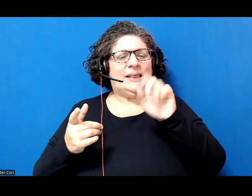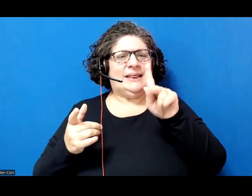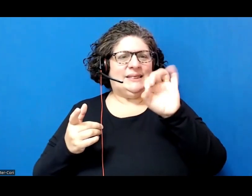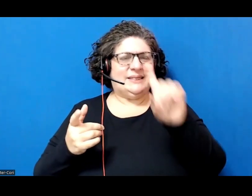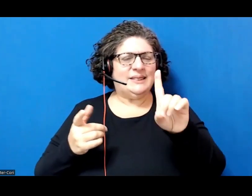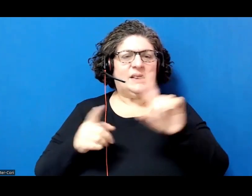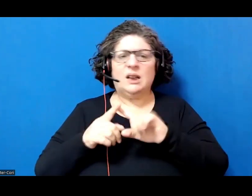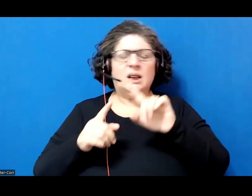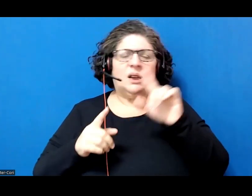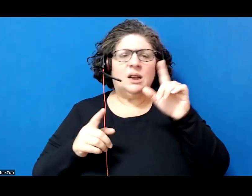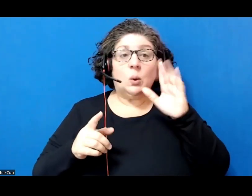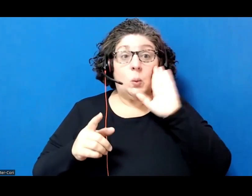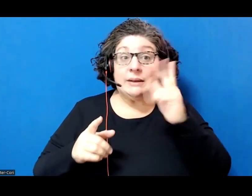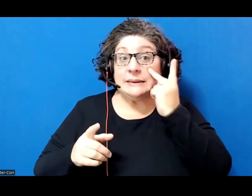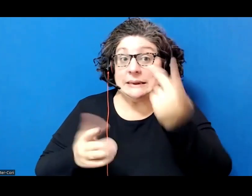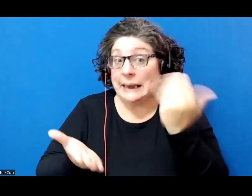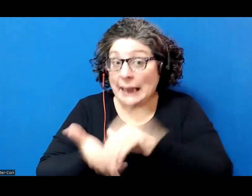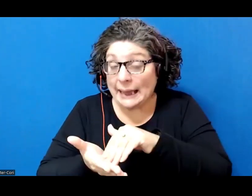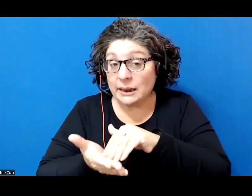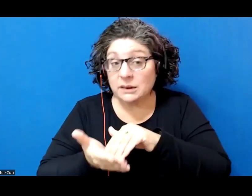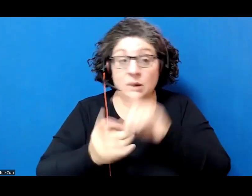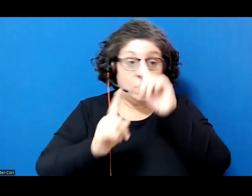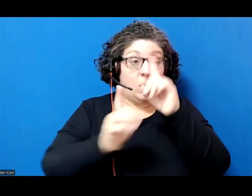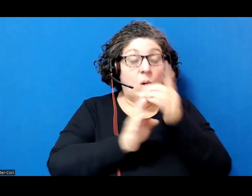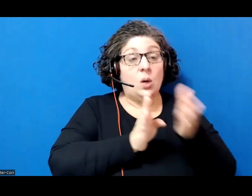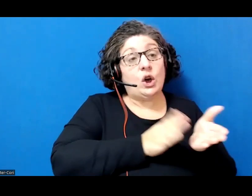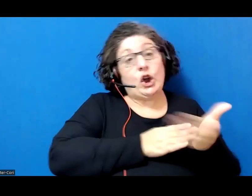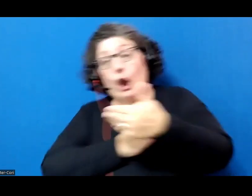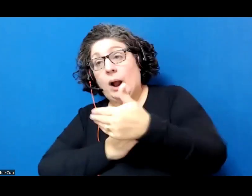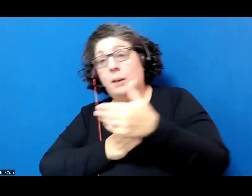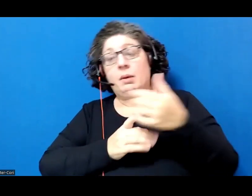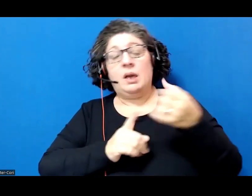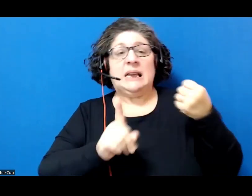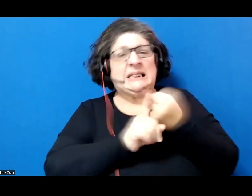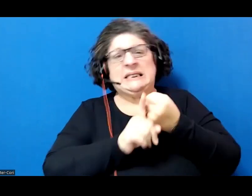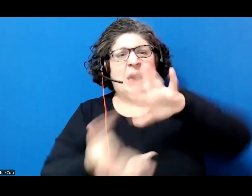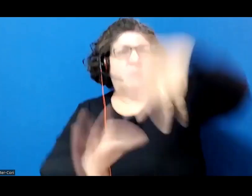Was it an effort to curb the blow of it? Or incite some people?